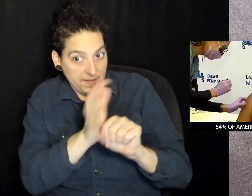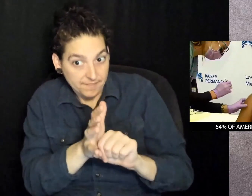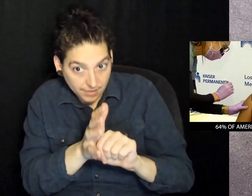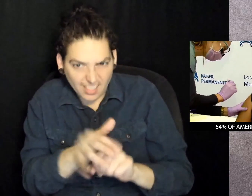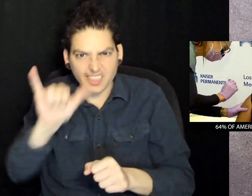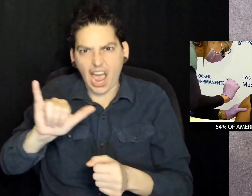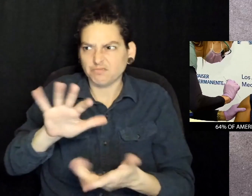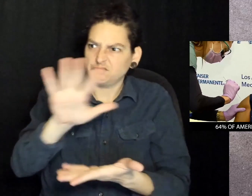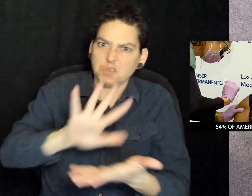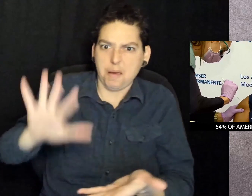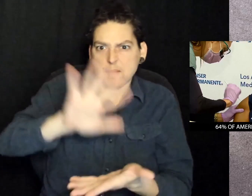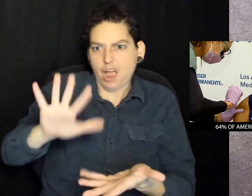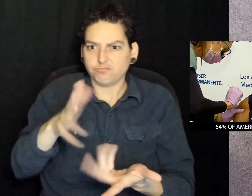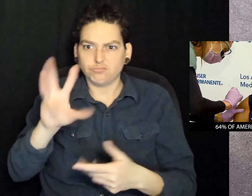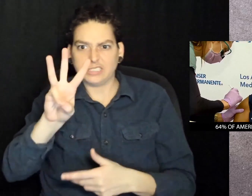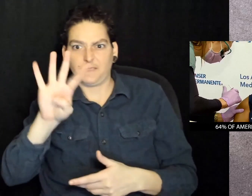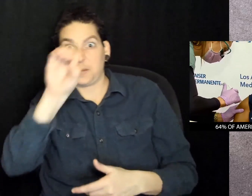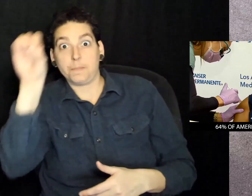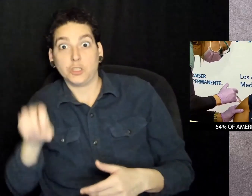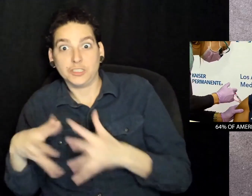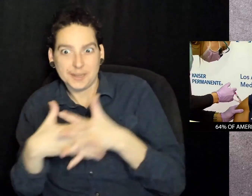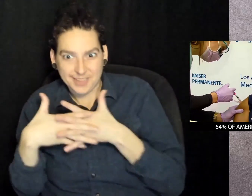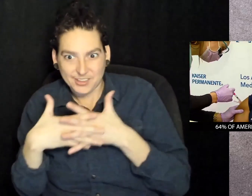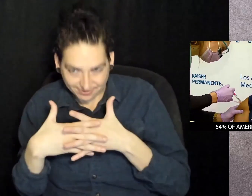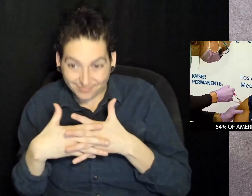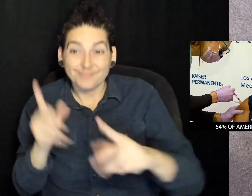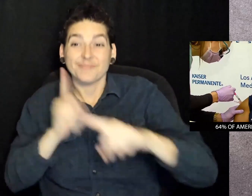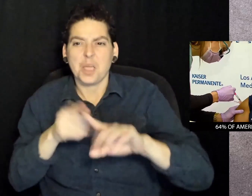the CDC is reporting that 212 million Americans are now fully vaccinated